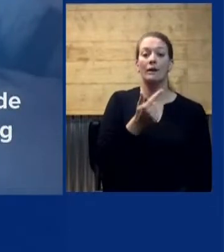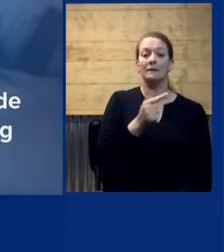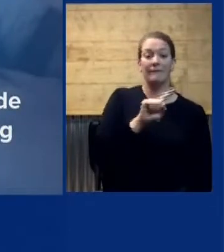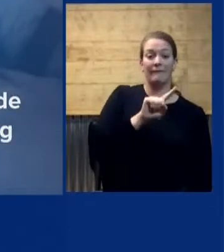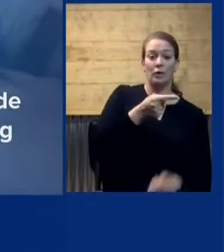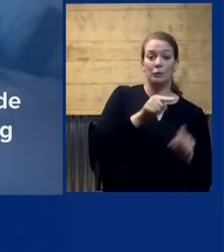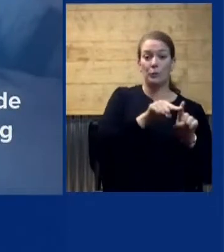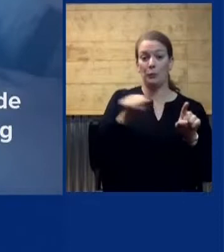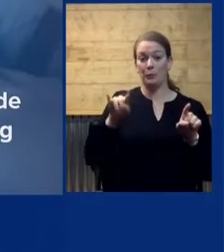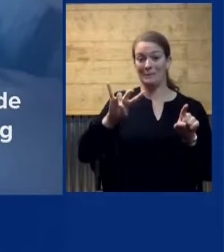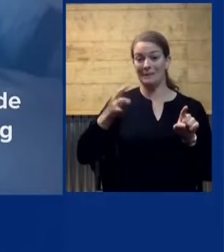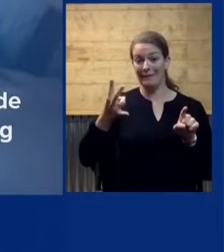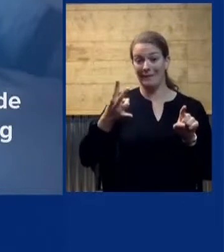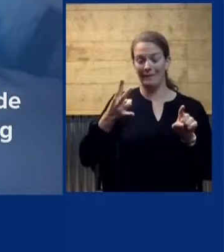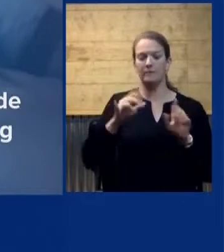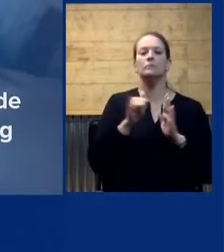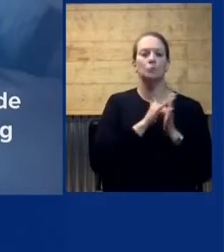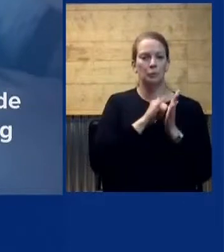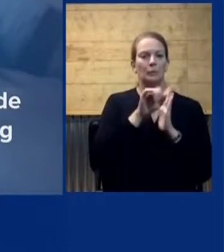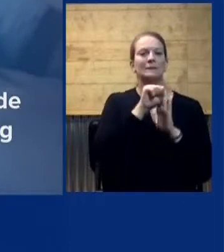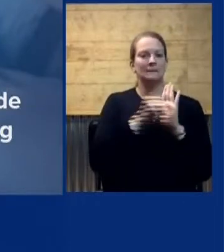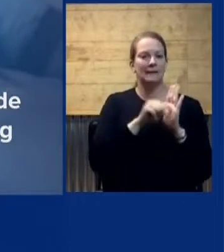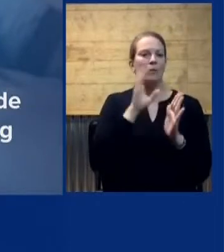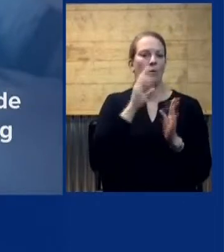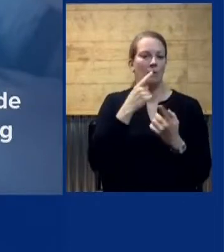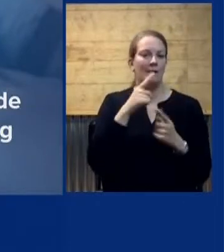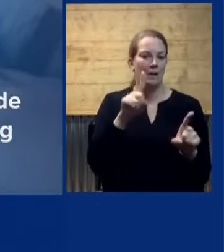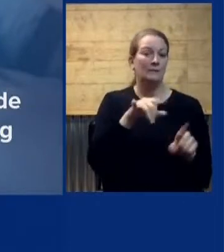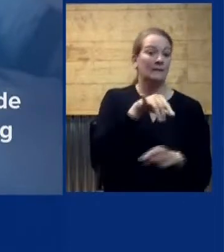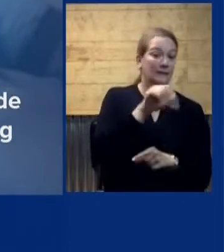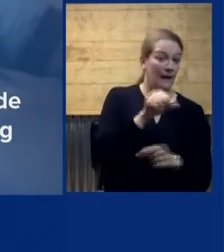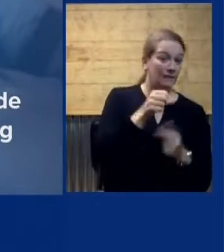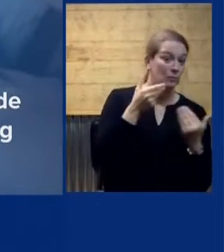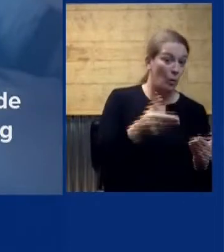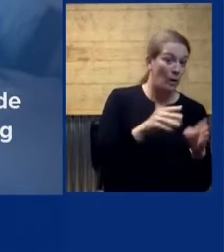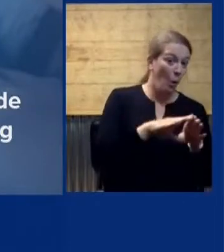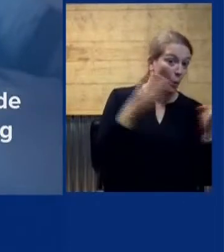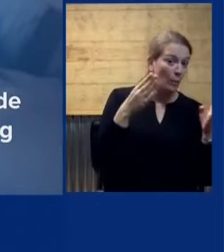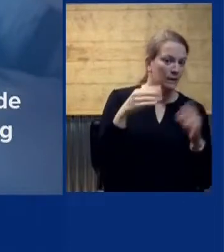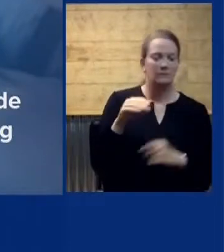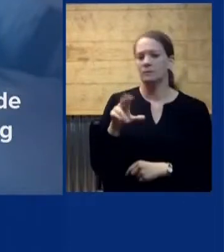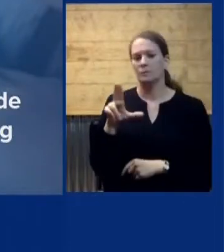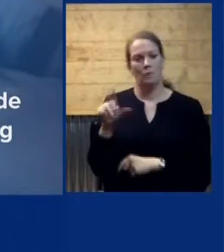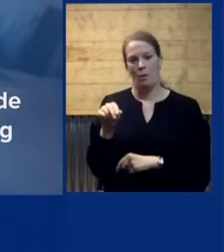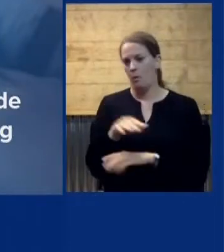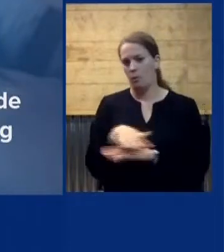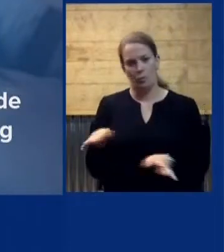IF THEY WANT A PHASED REOPENING, A PARTIAL REOPENING. AUGUST 1-7 THE STATE WILL